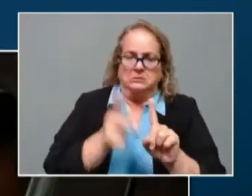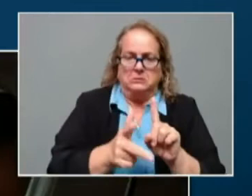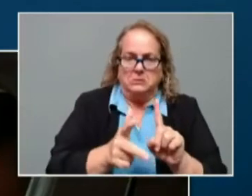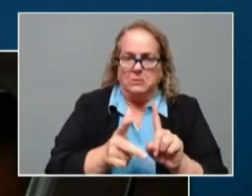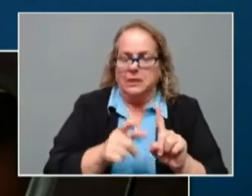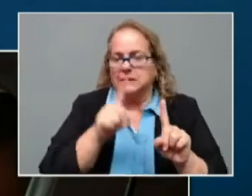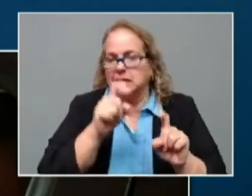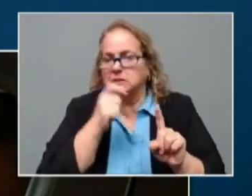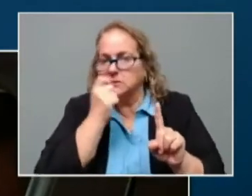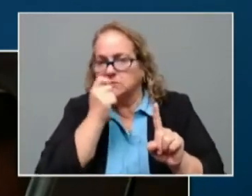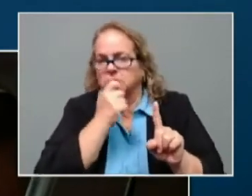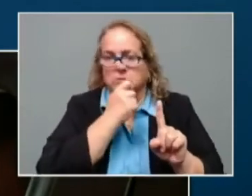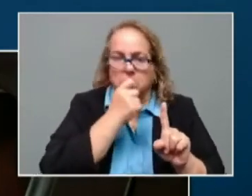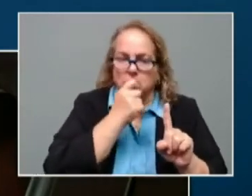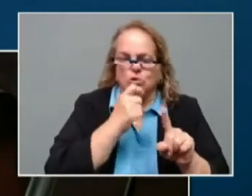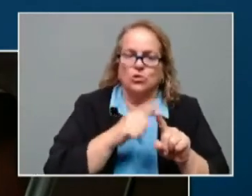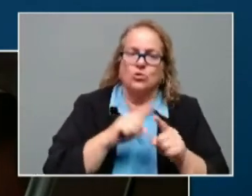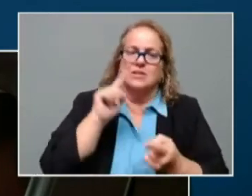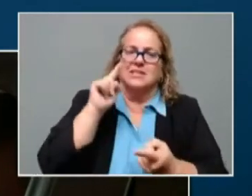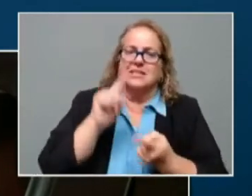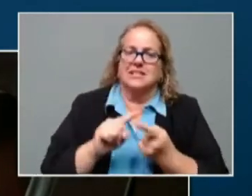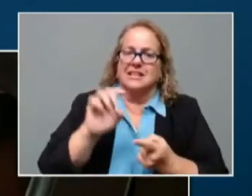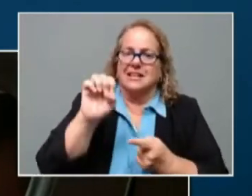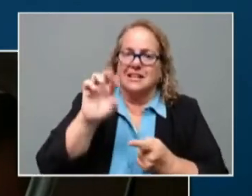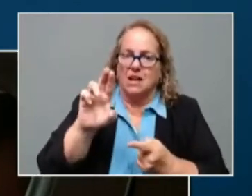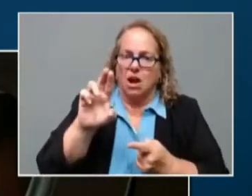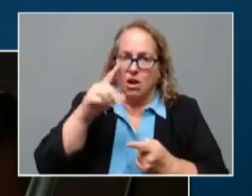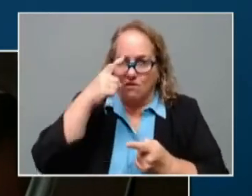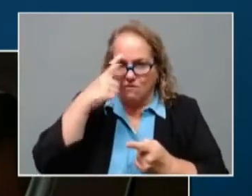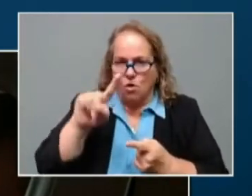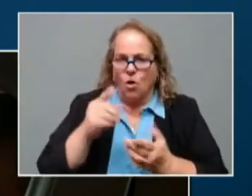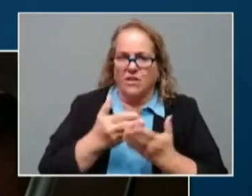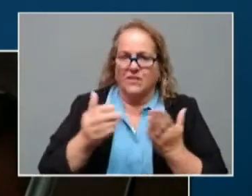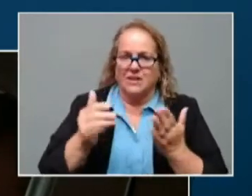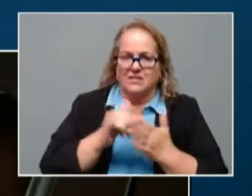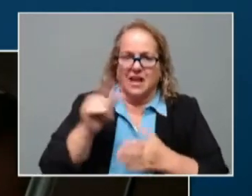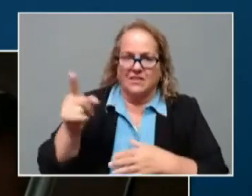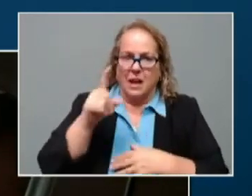those the er of things that they need to take care of that don't revolve